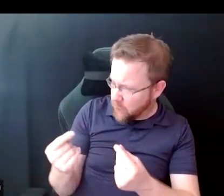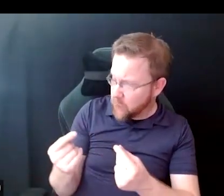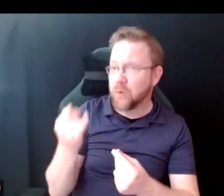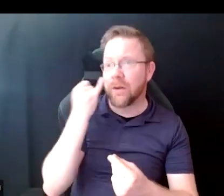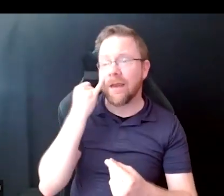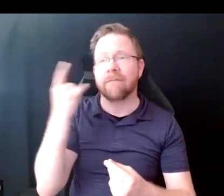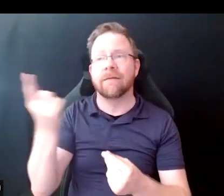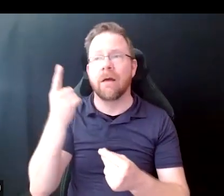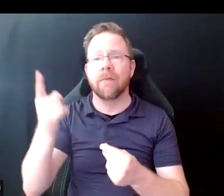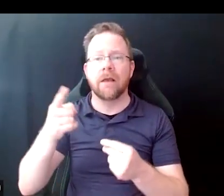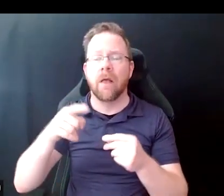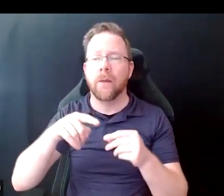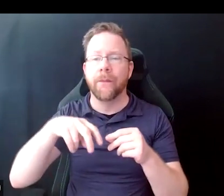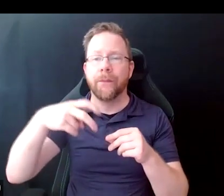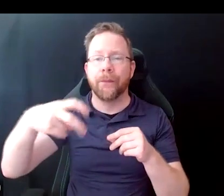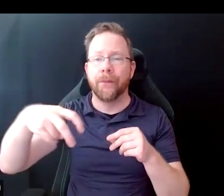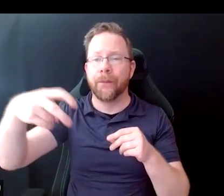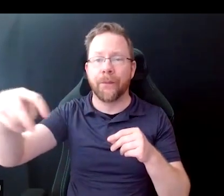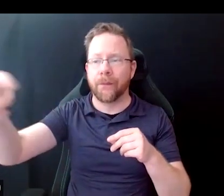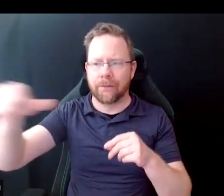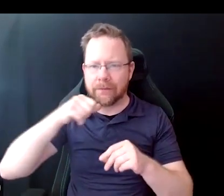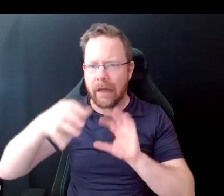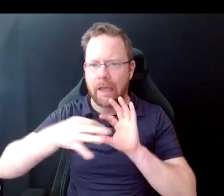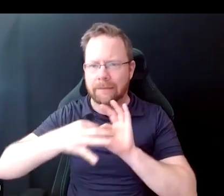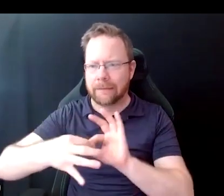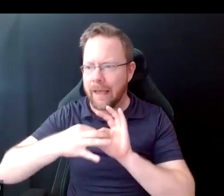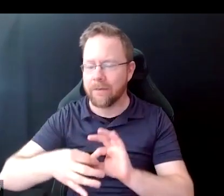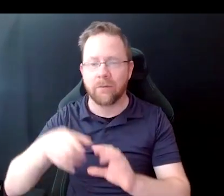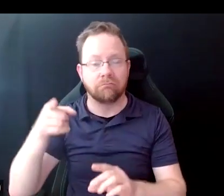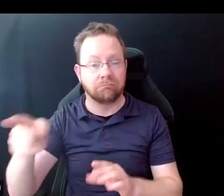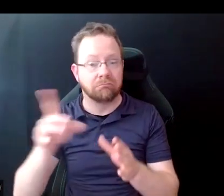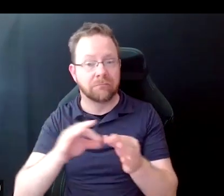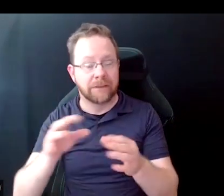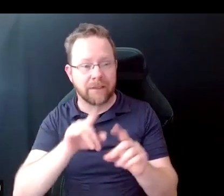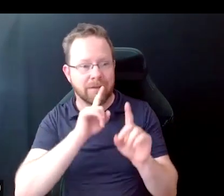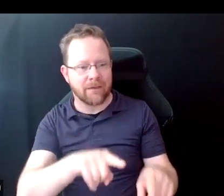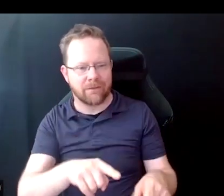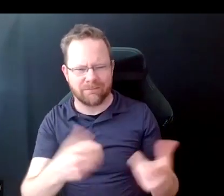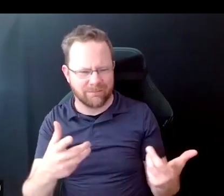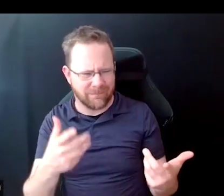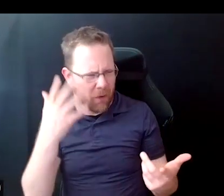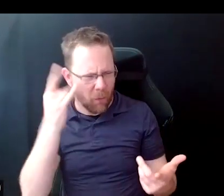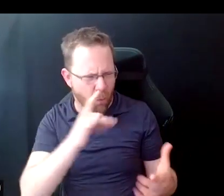an object and it floats away from you and it's not tethered to you?" Her immediate answer to me was, "Well, why isn't it tethered to you?